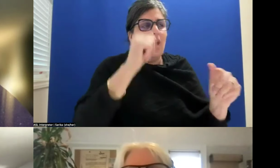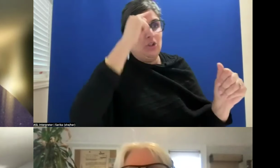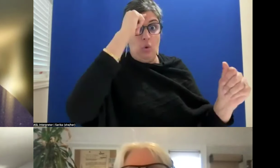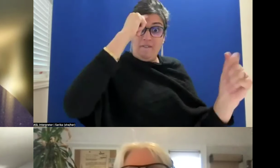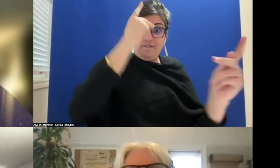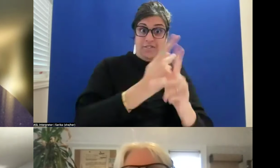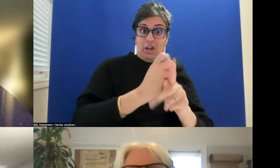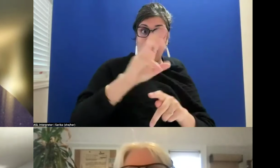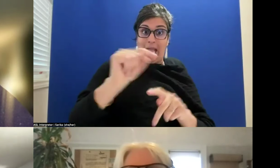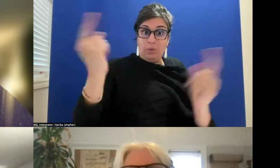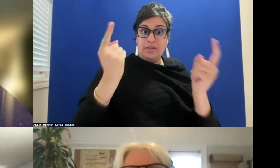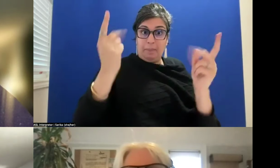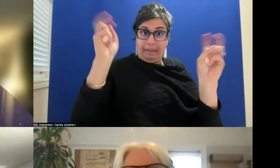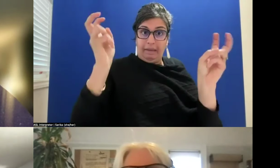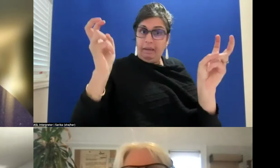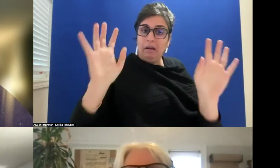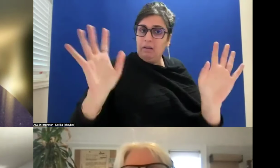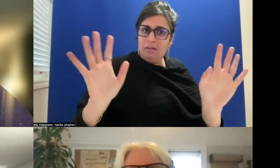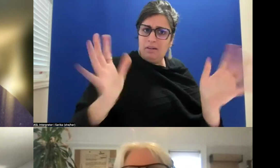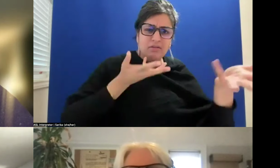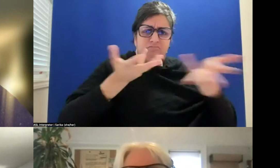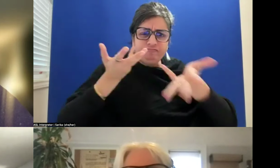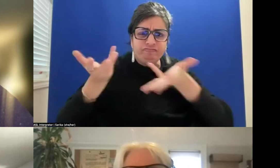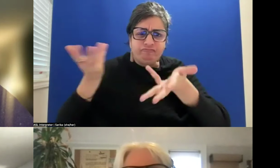And I think it's it's often it can be easy to sort of,